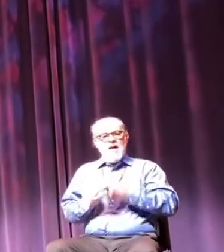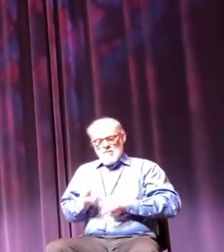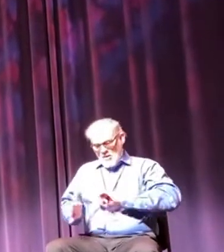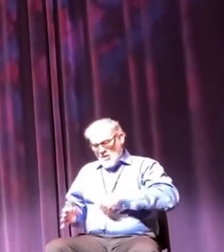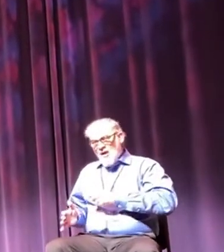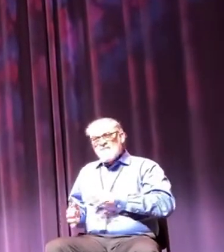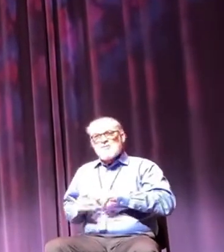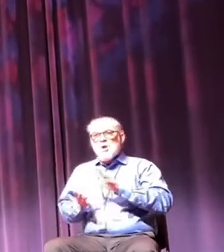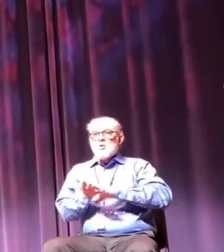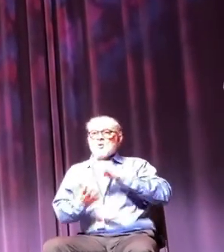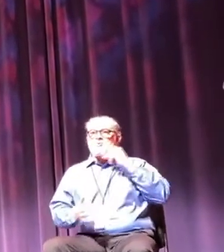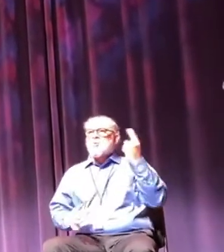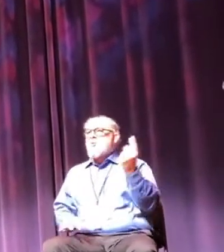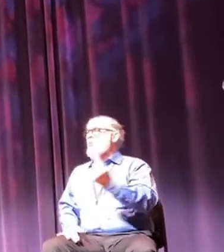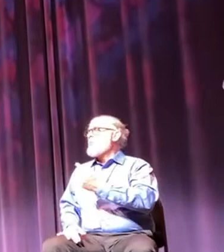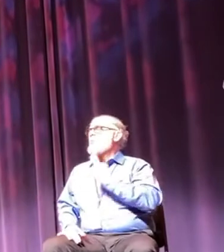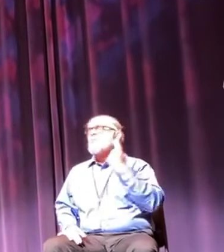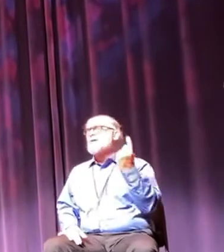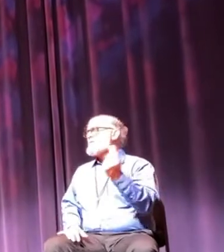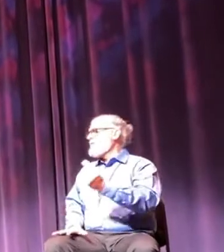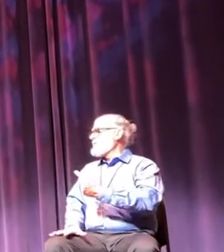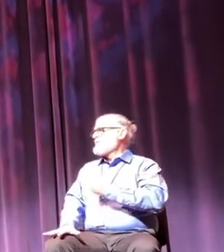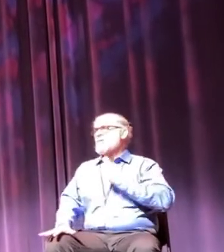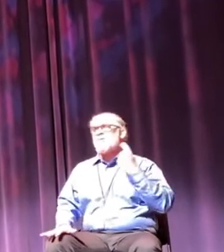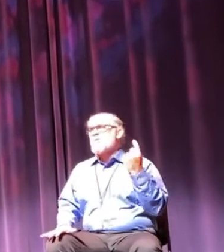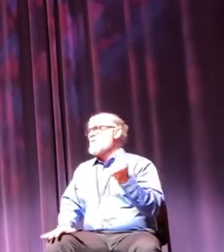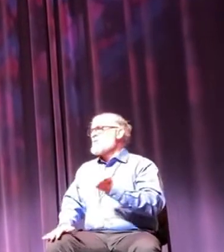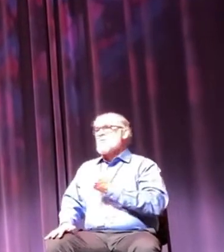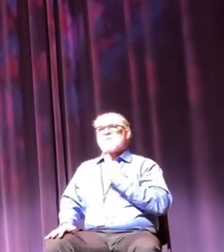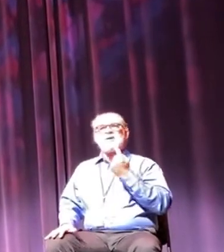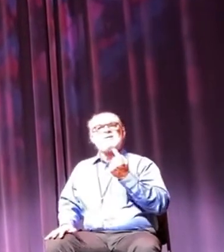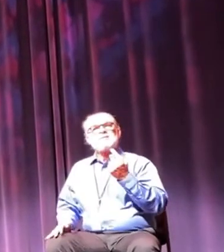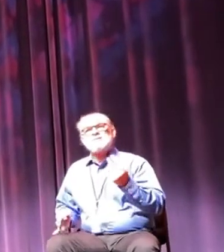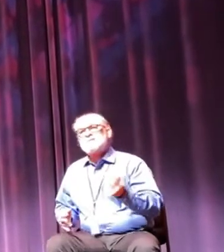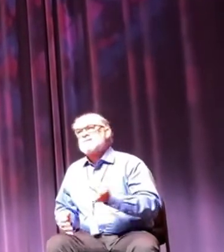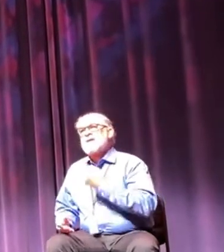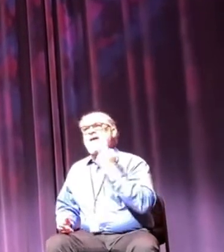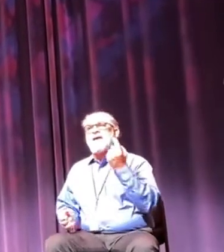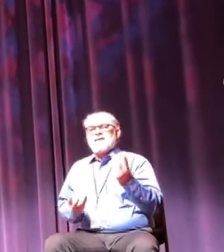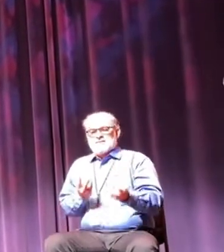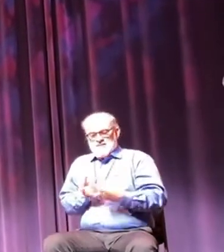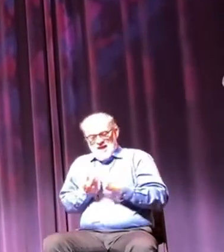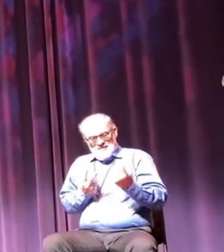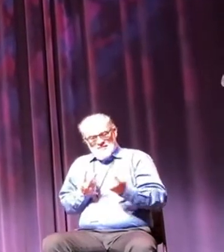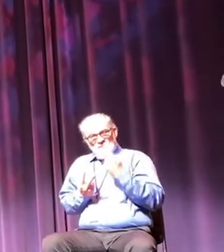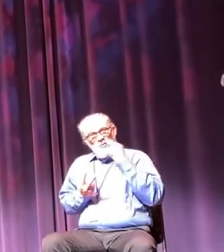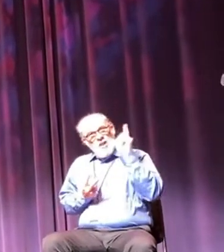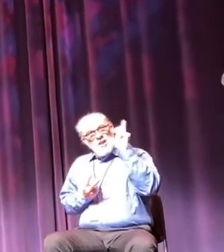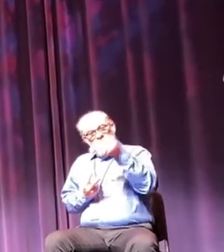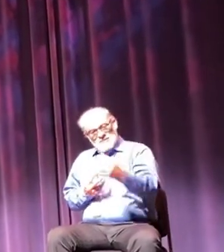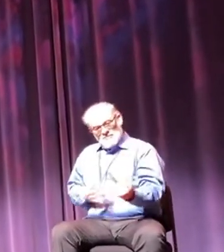the learning to always, always save something for later. Thank you.